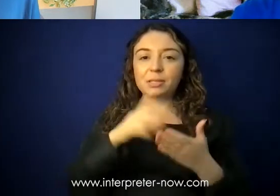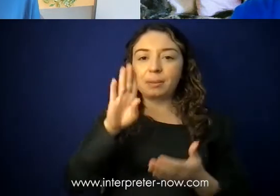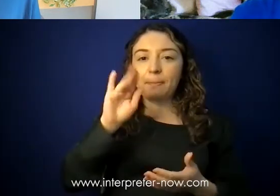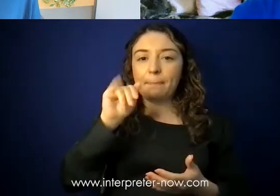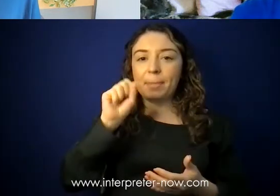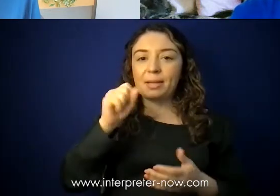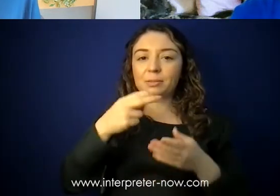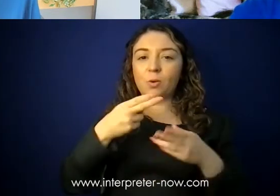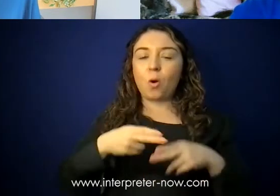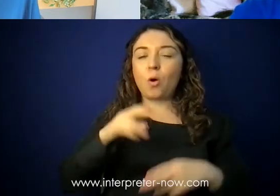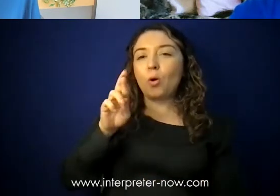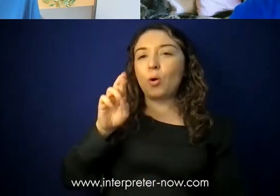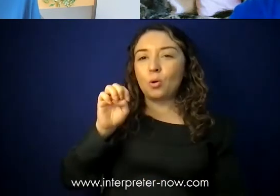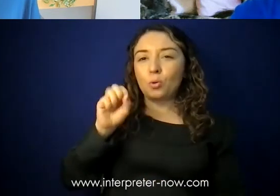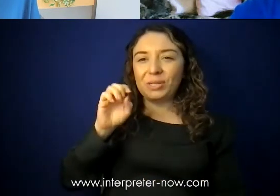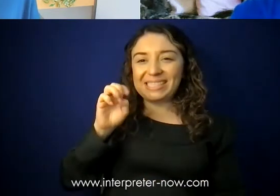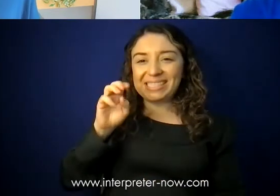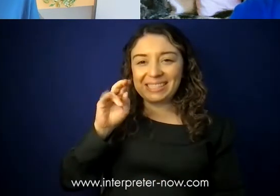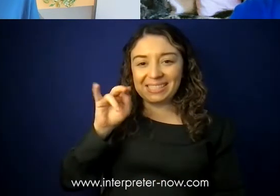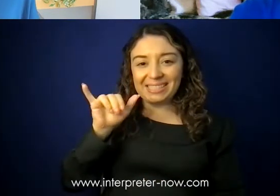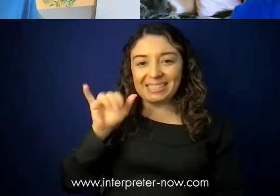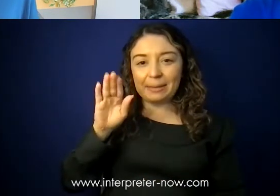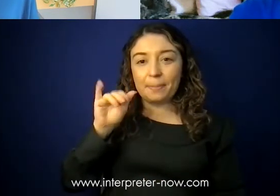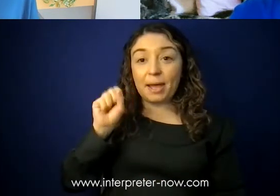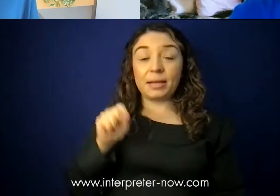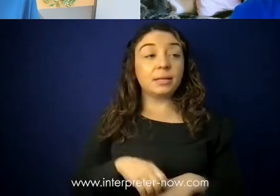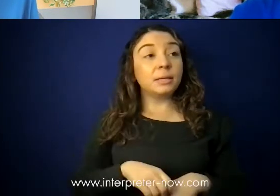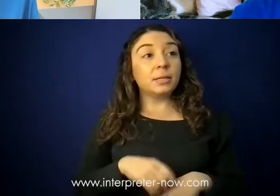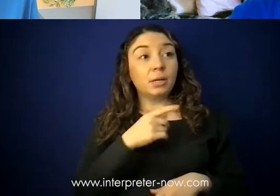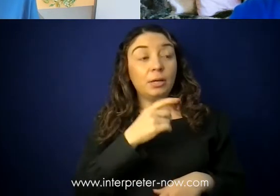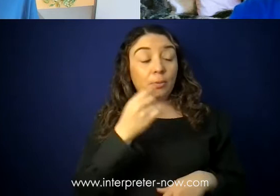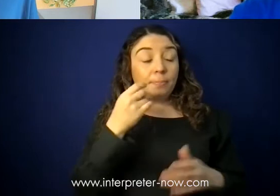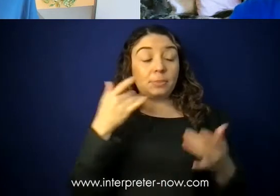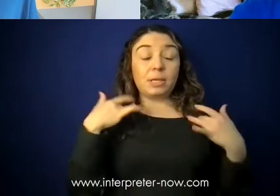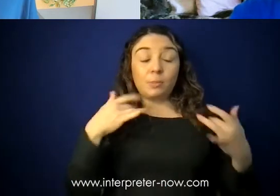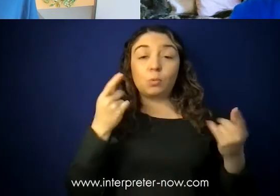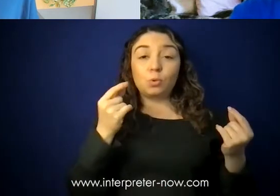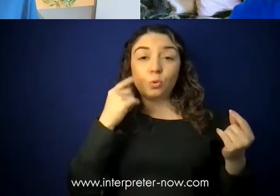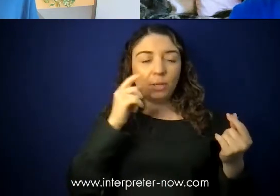bias, which is that we have a tendency to treat a person or see a person on the basis